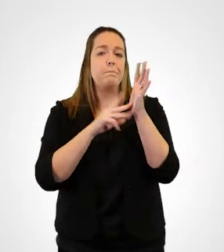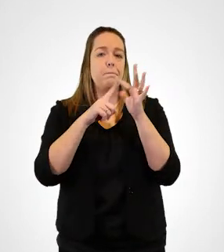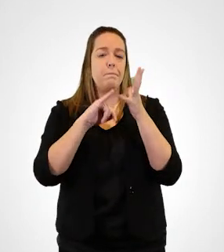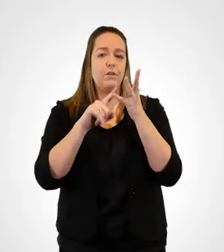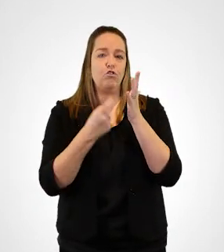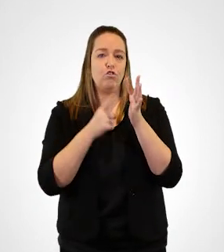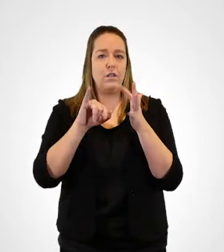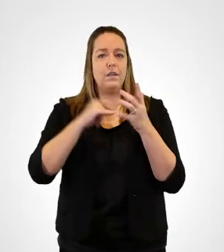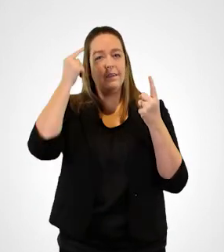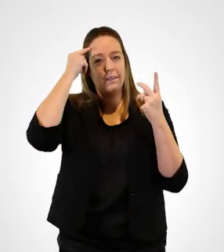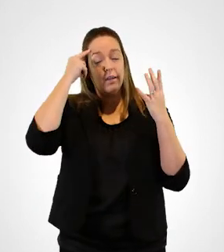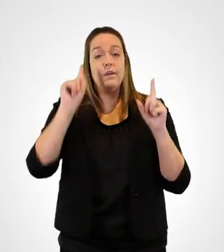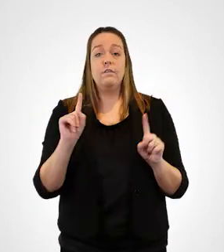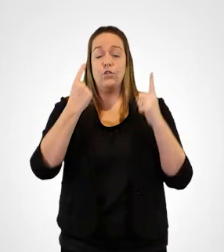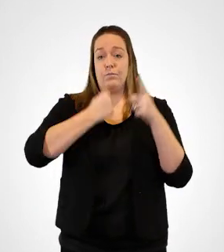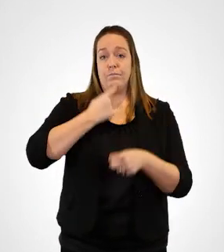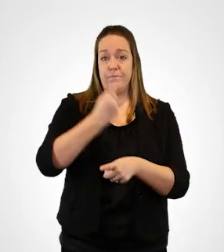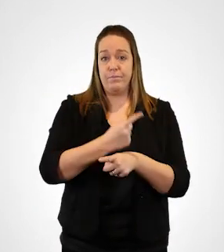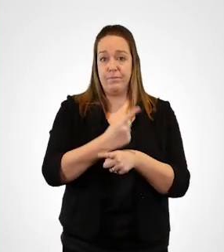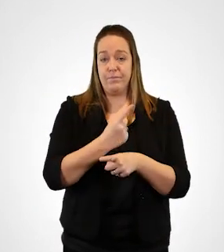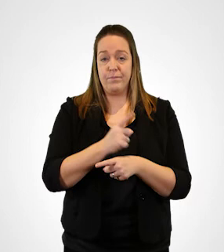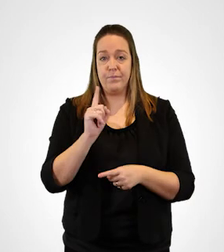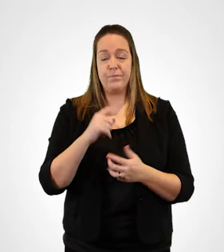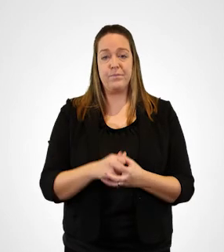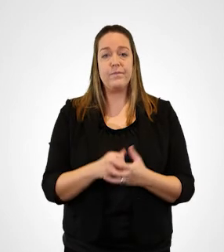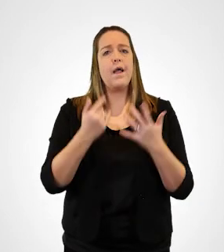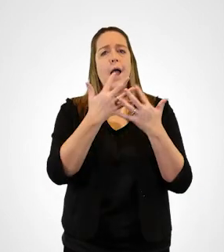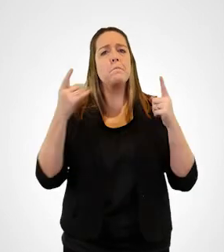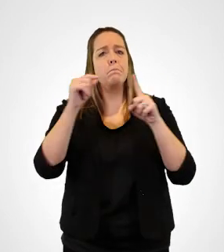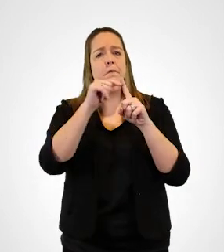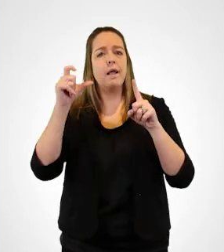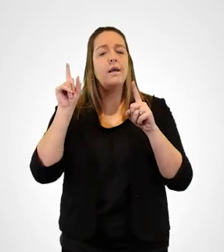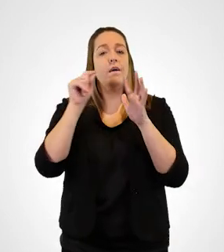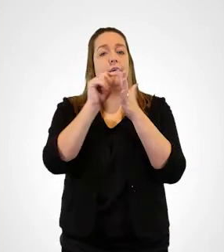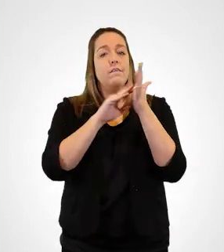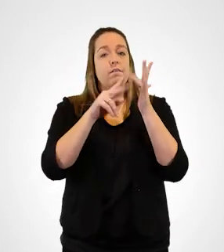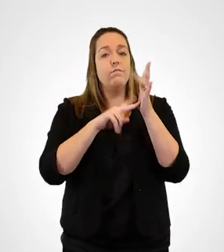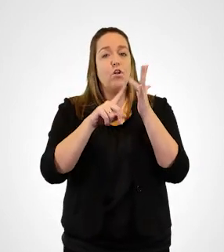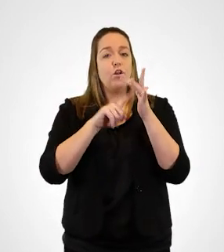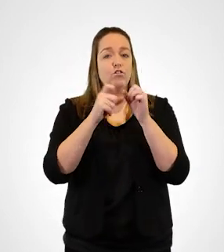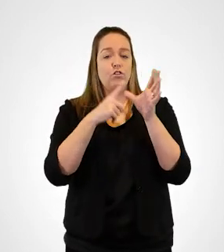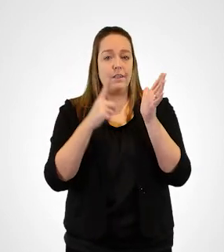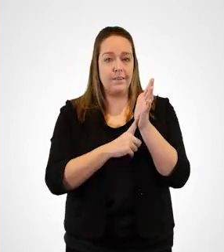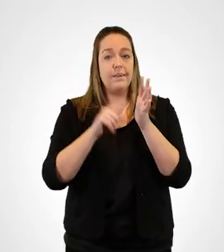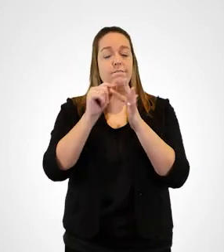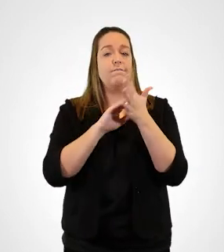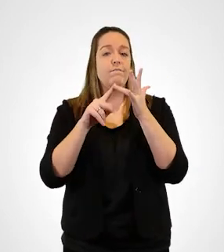and the first one is the one I was just talking about which is the proportion of these phonological or phonetic errors